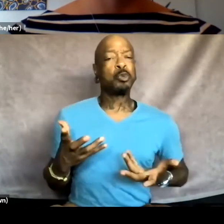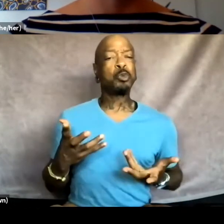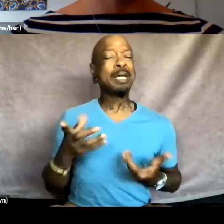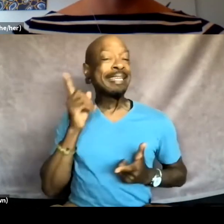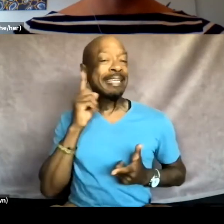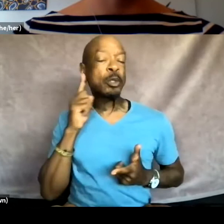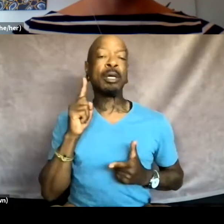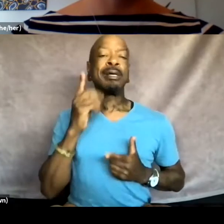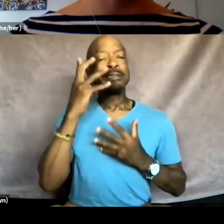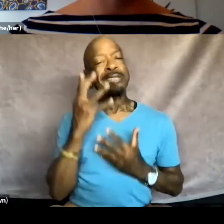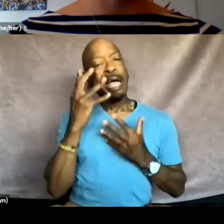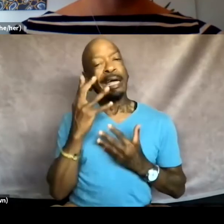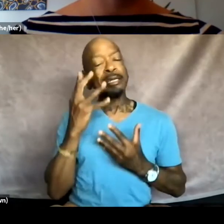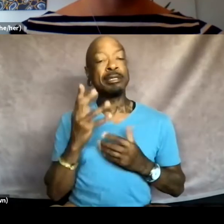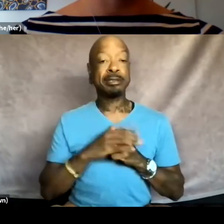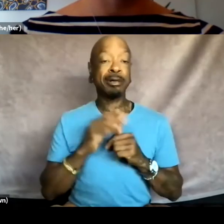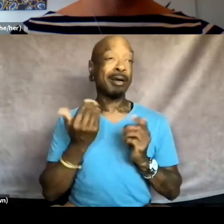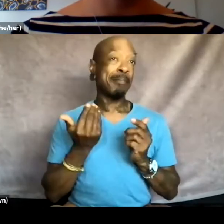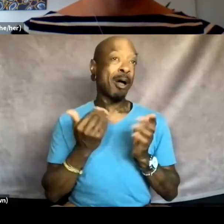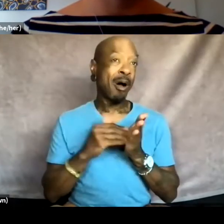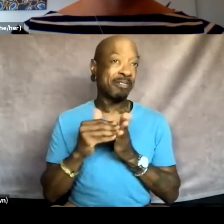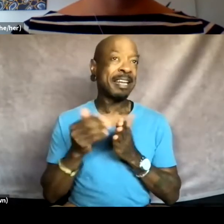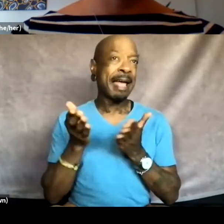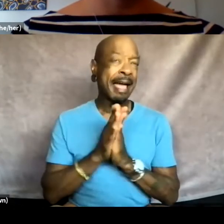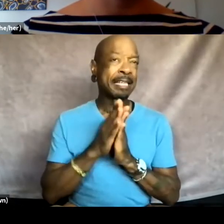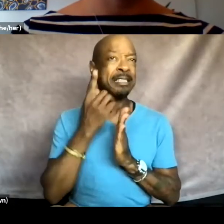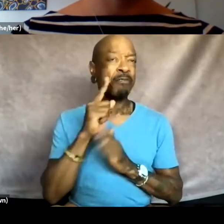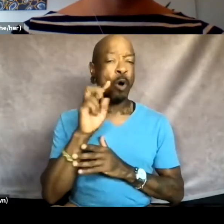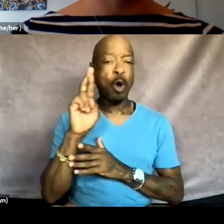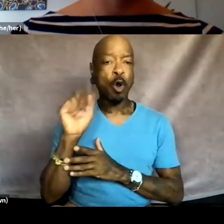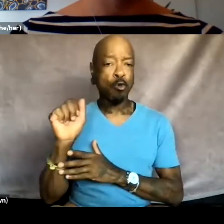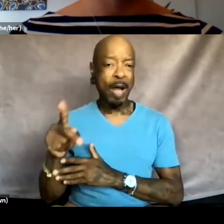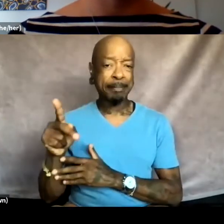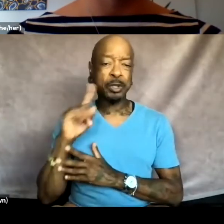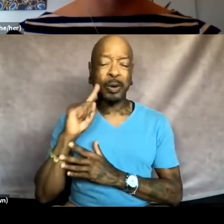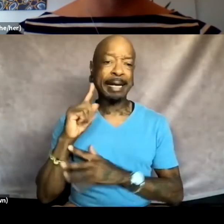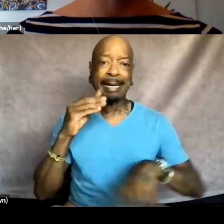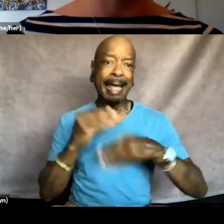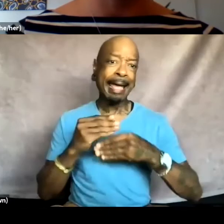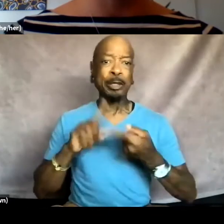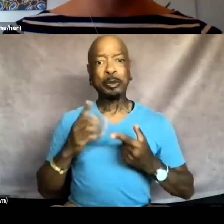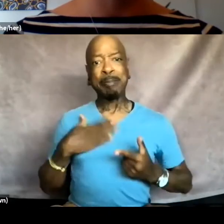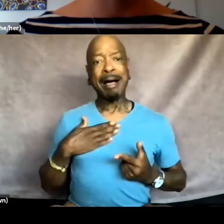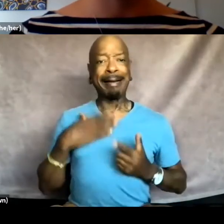possible I'm often asking for recs so that I can like add to my sad playlist it's the best.